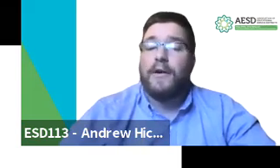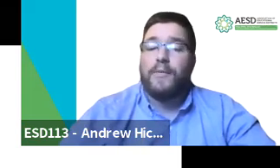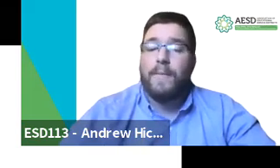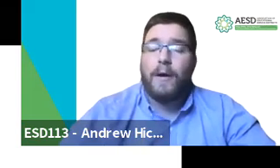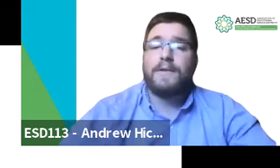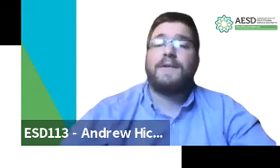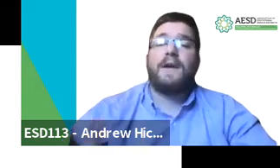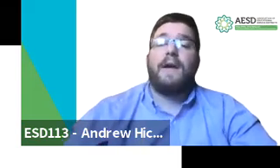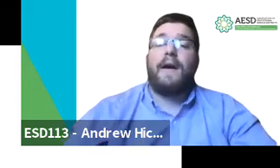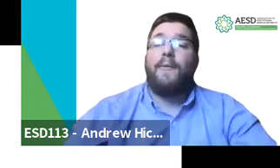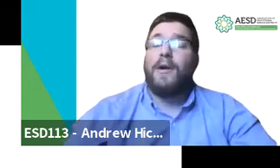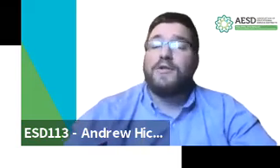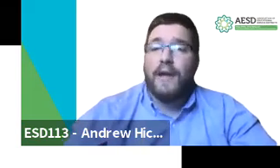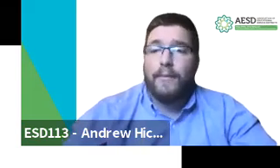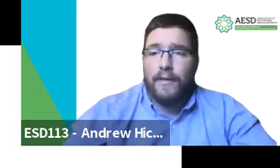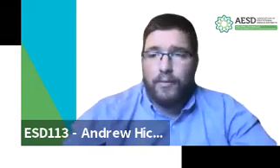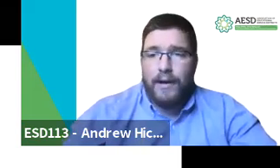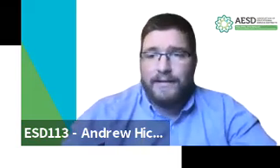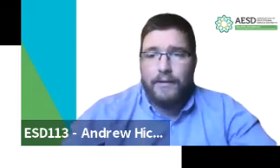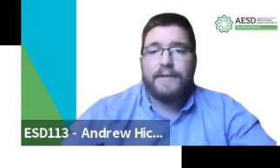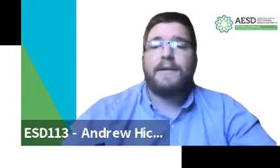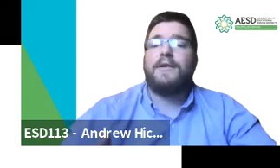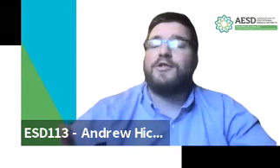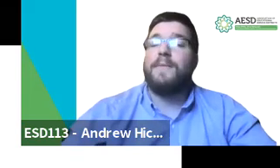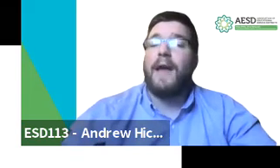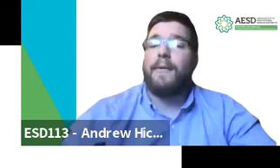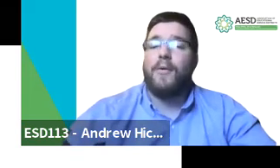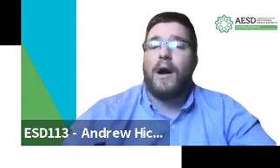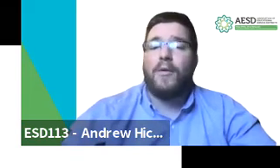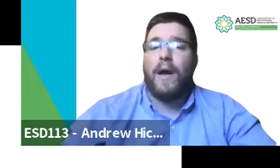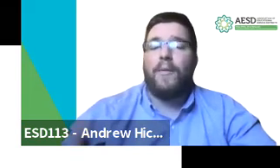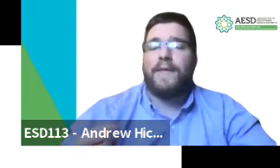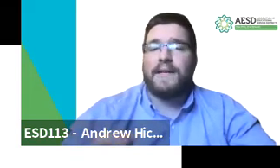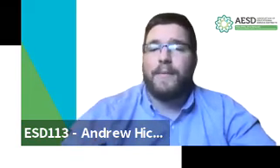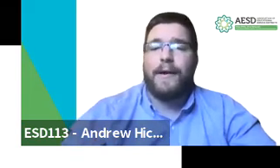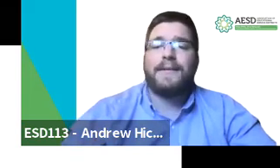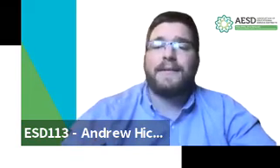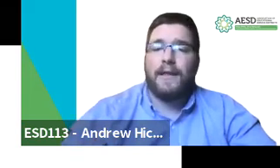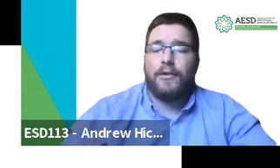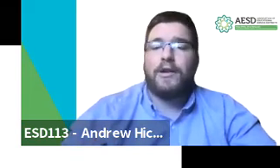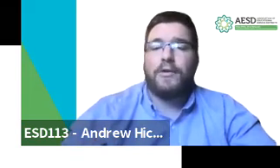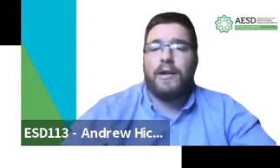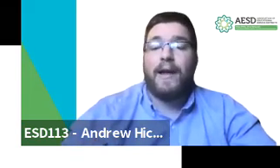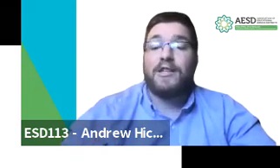as well as talking with parents. So those are our three parts